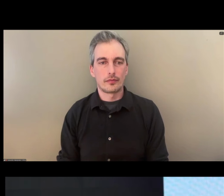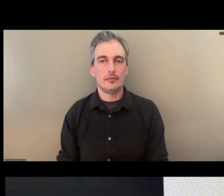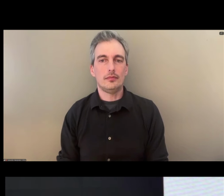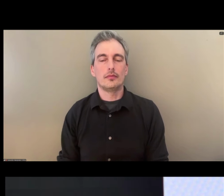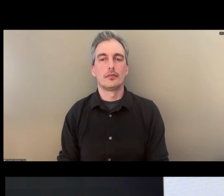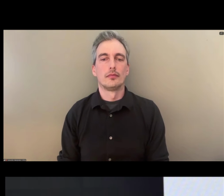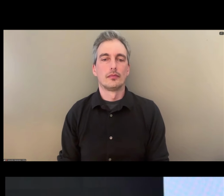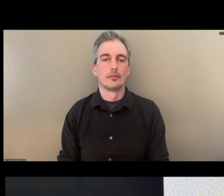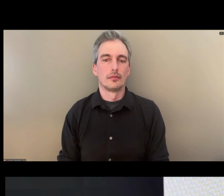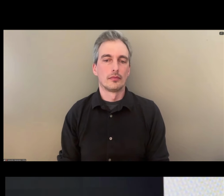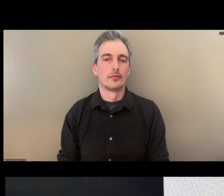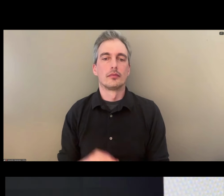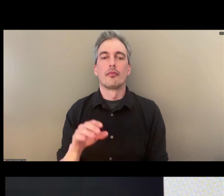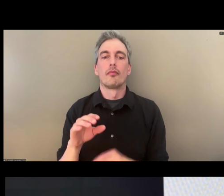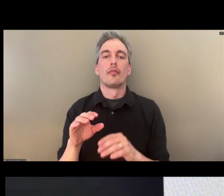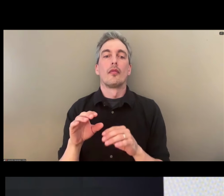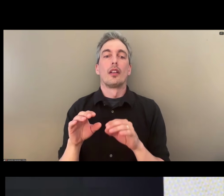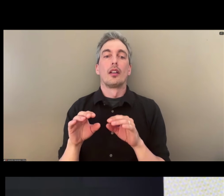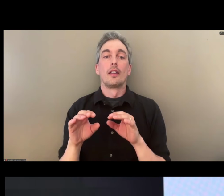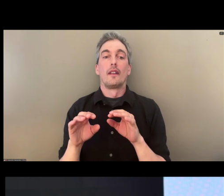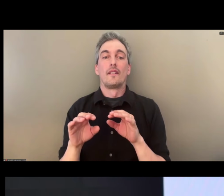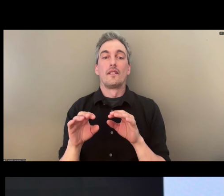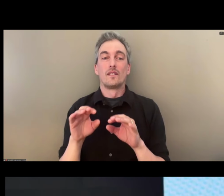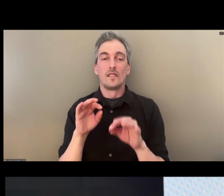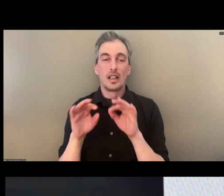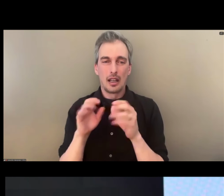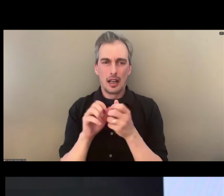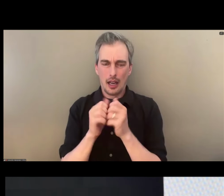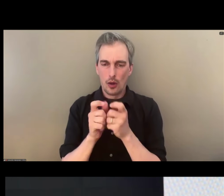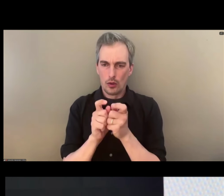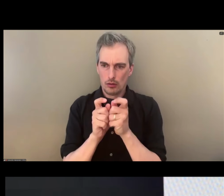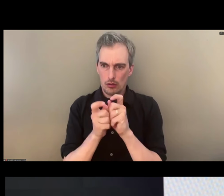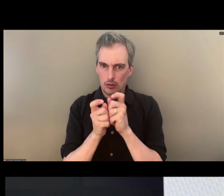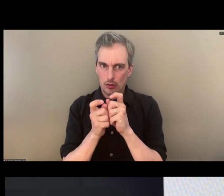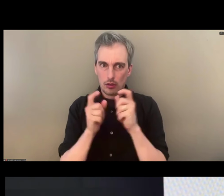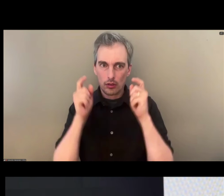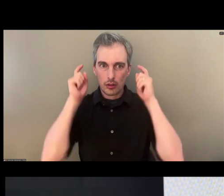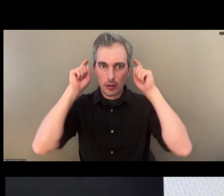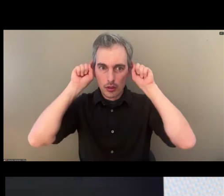Because it requires the right equipment in the lab and also the expertise.